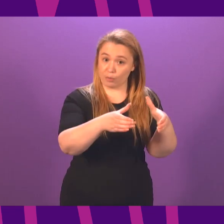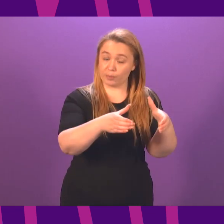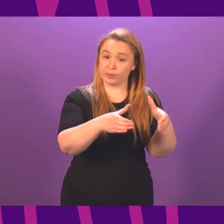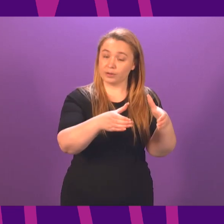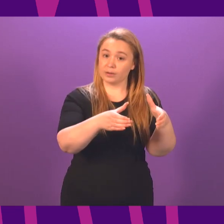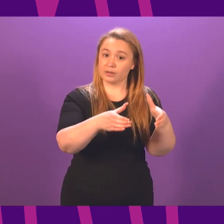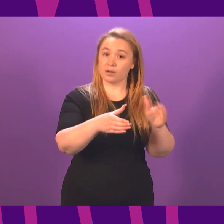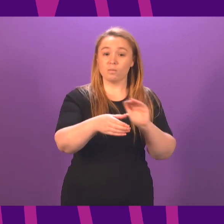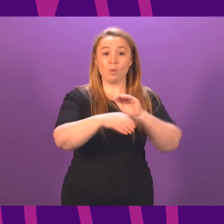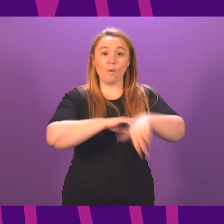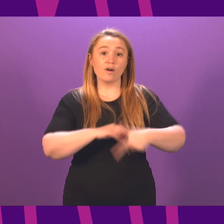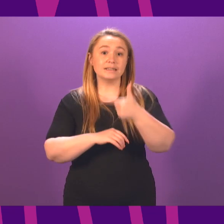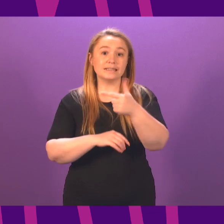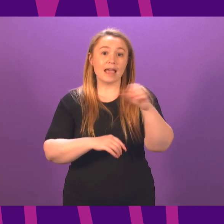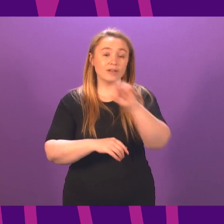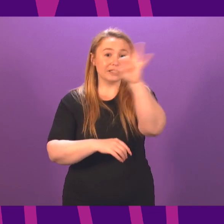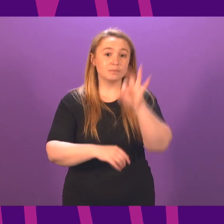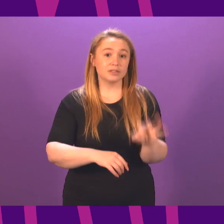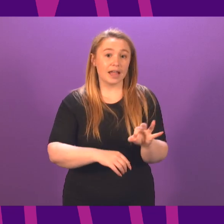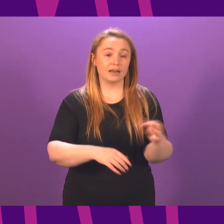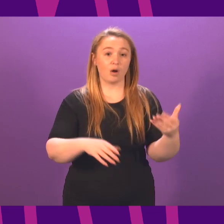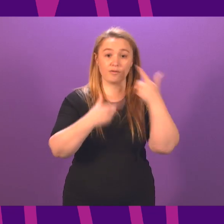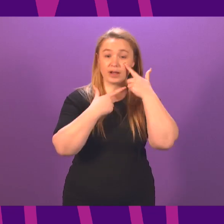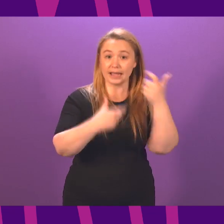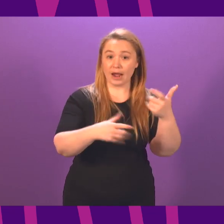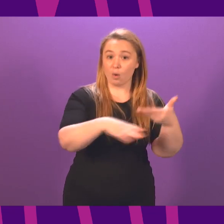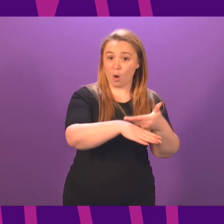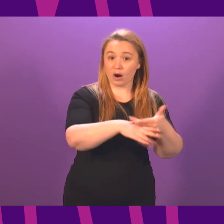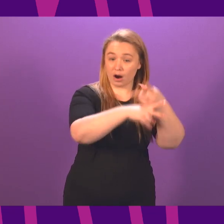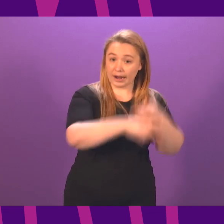more than 70 per cent of care home workers have already been vaccinated with the first dose,